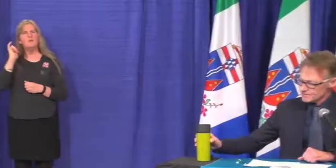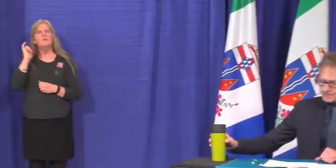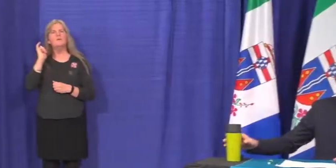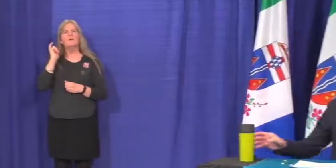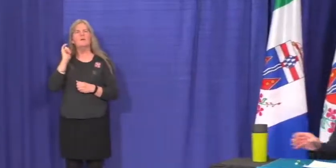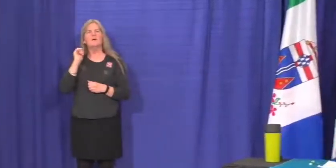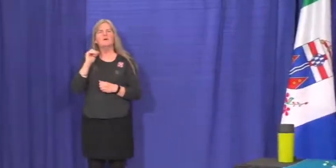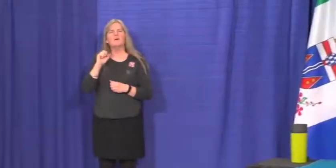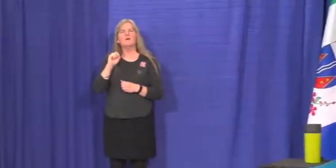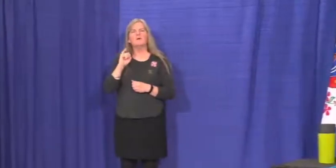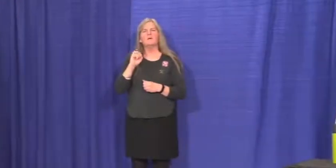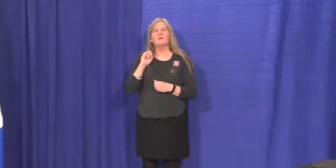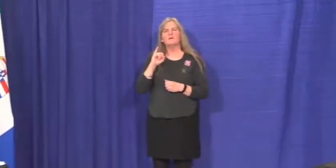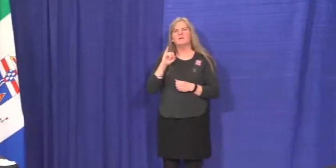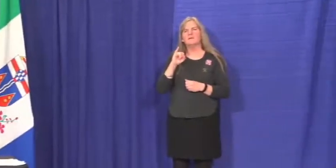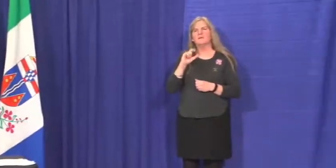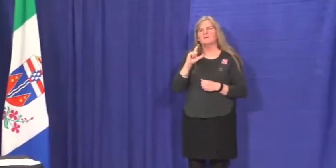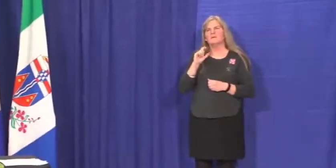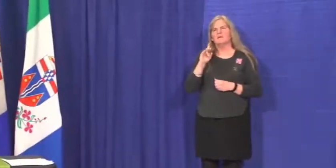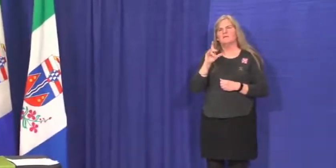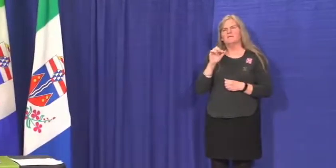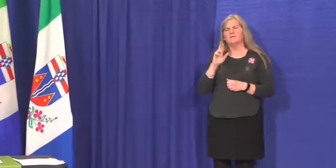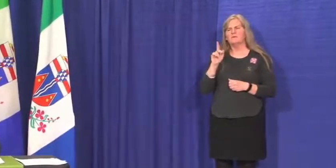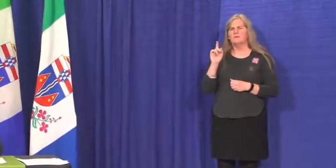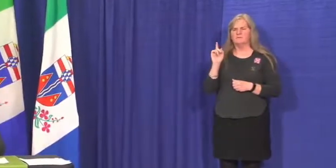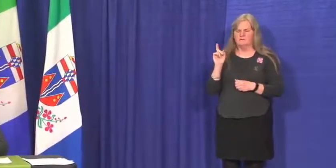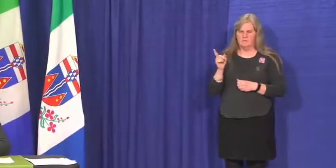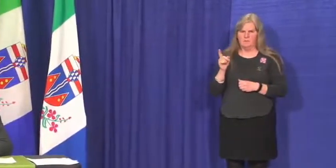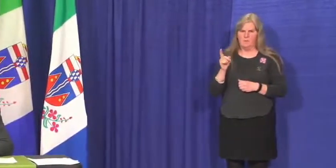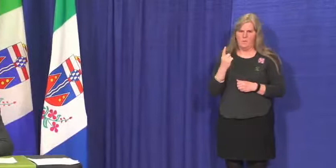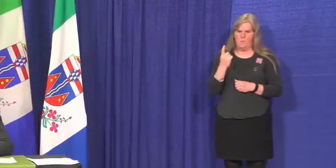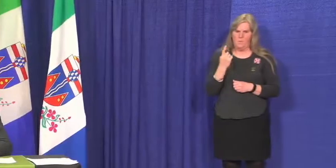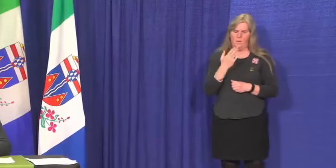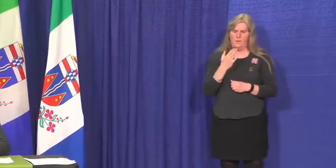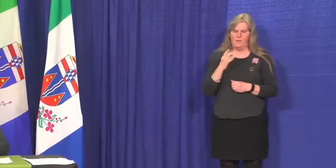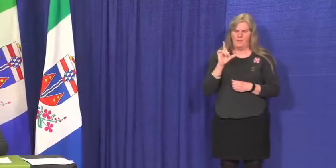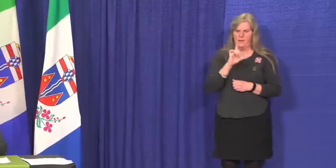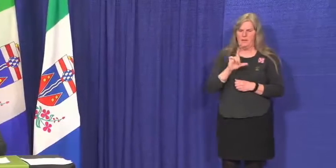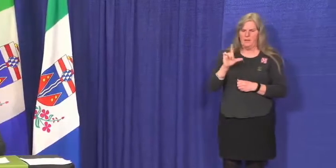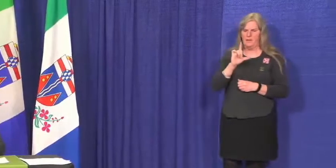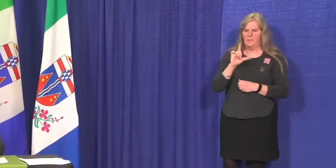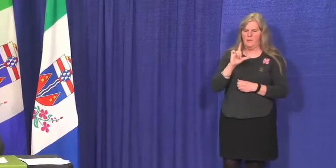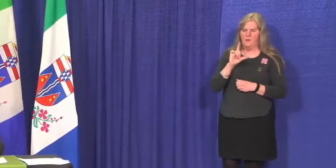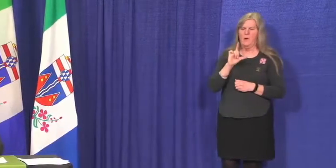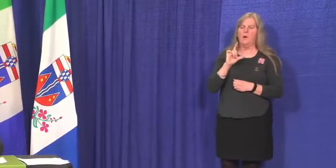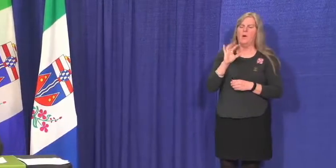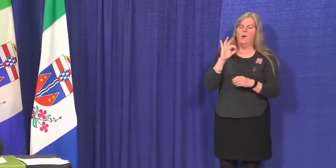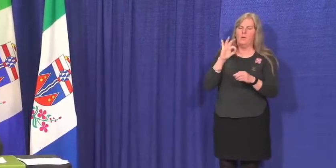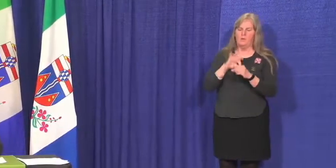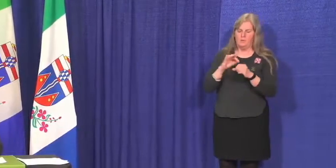information as we felt was needed to portray the point. Thank you.